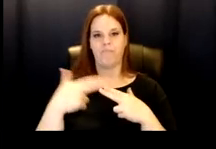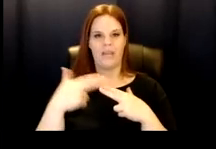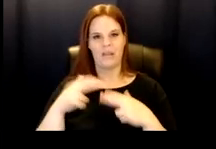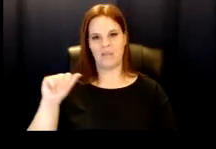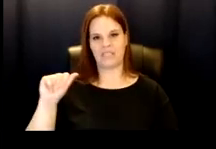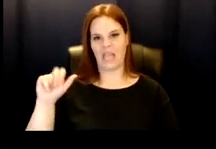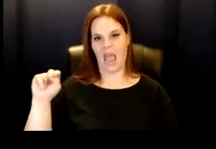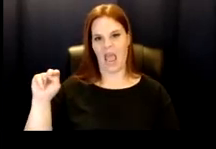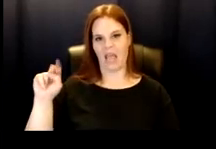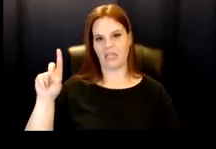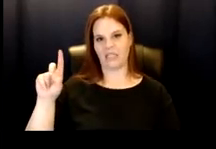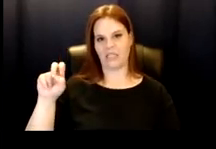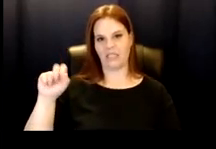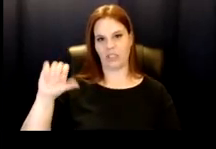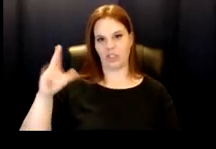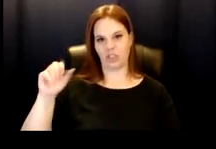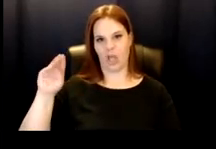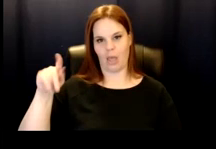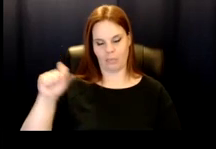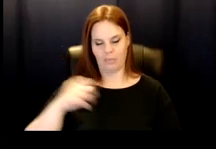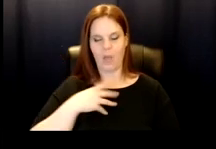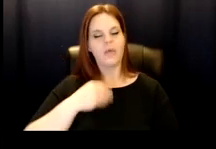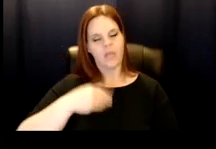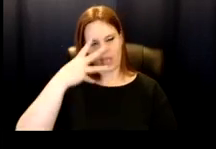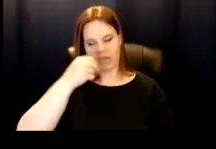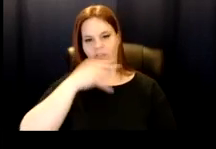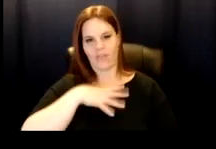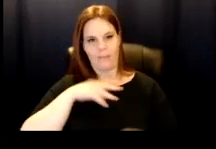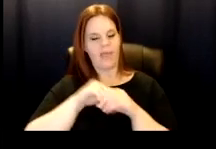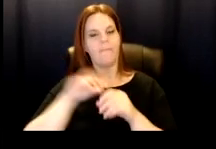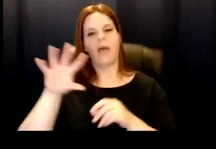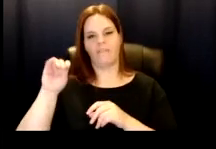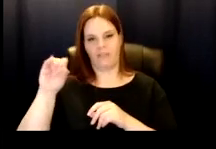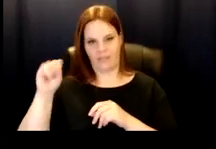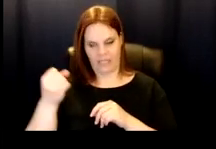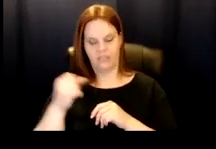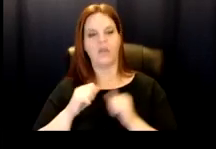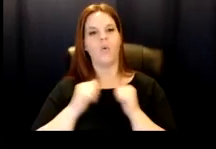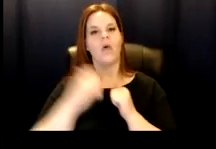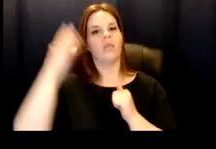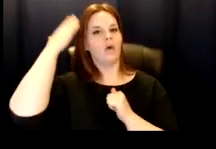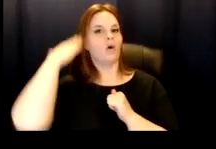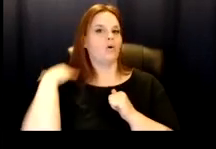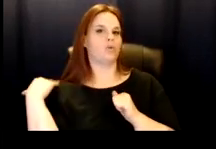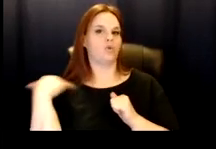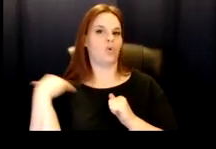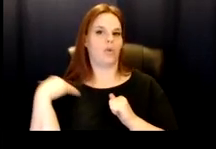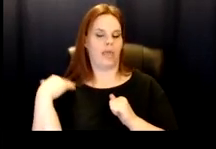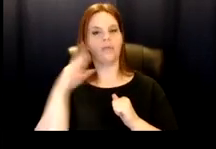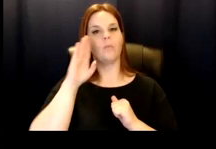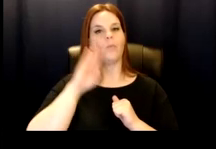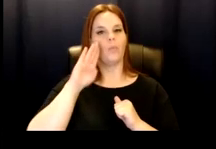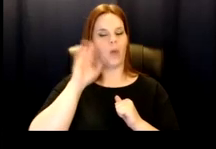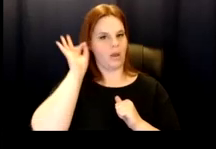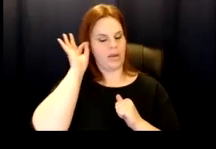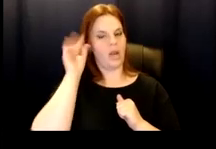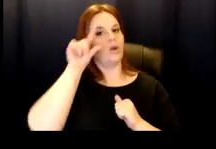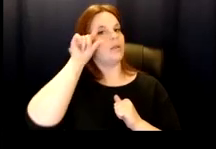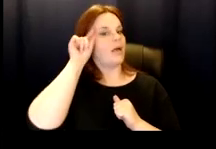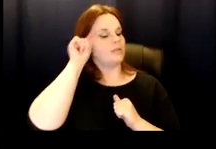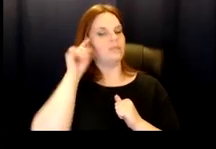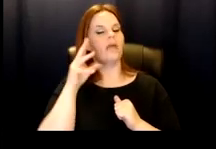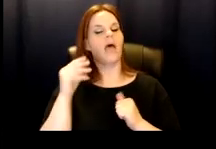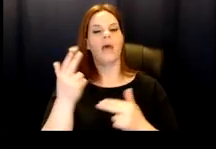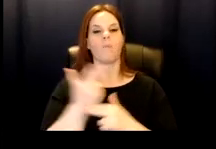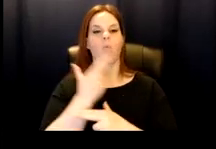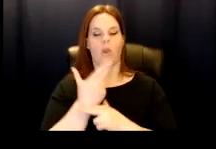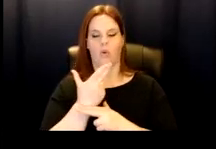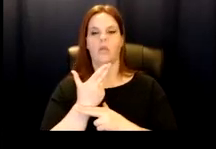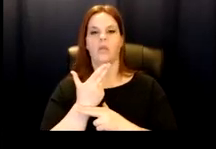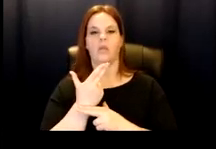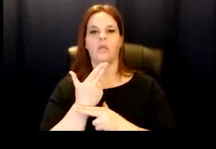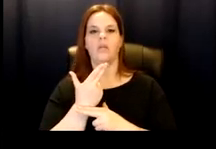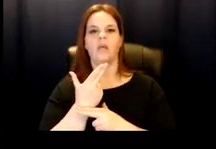I am a Caucasian female in my 50s with shoulder length brown hair and glasses. And I am wearing